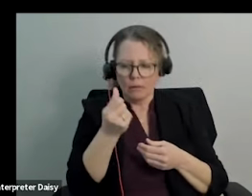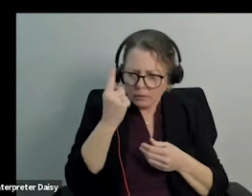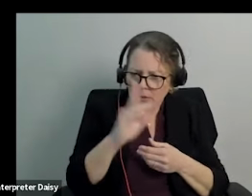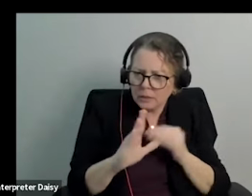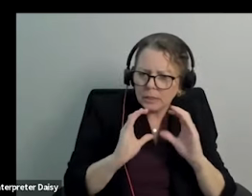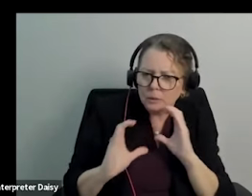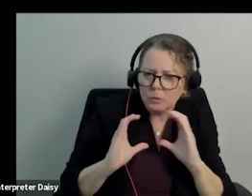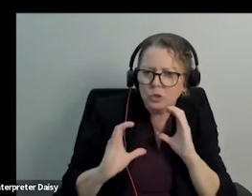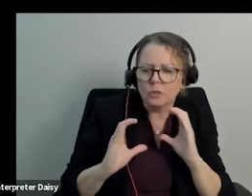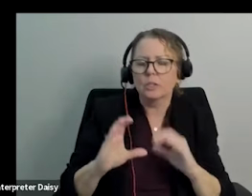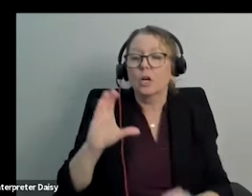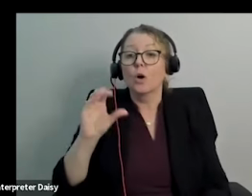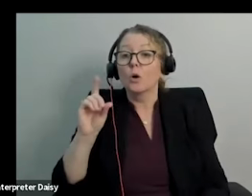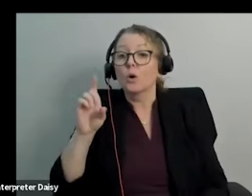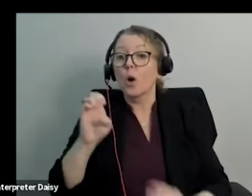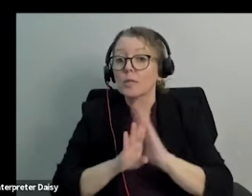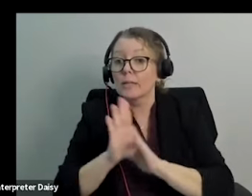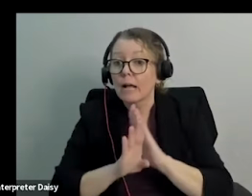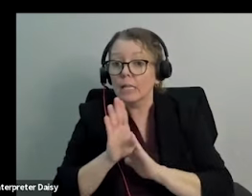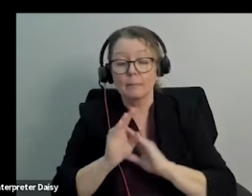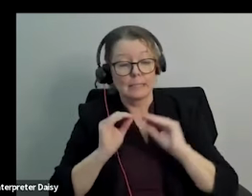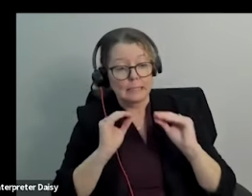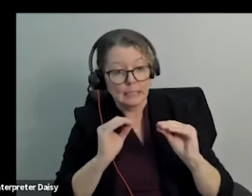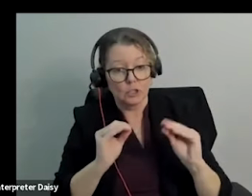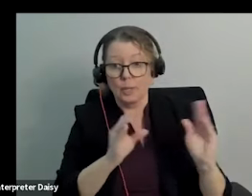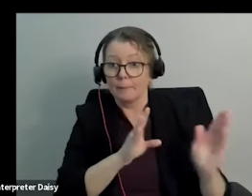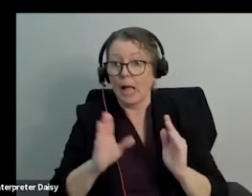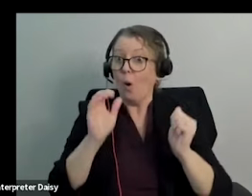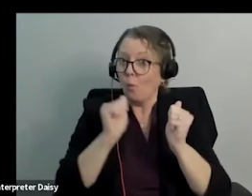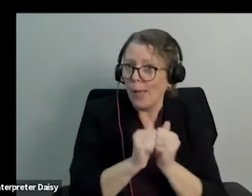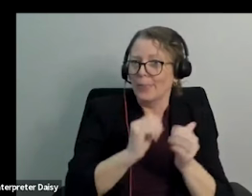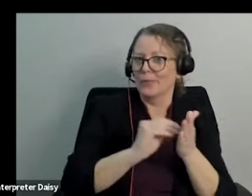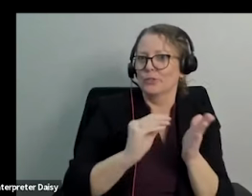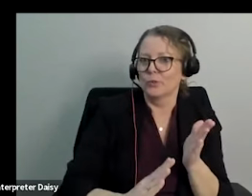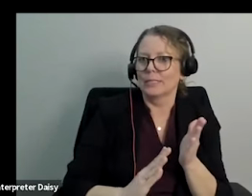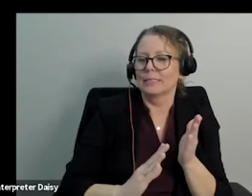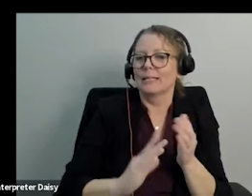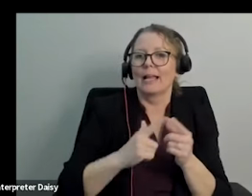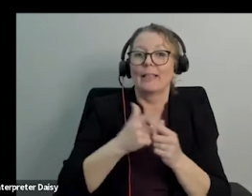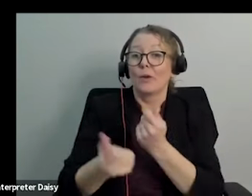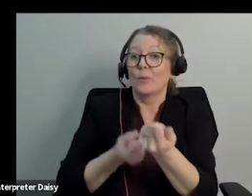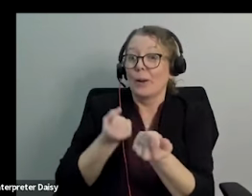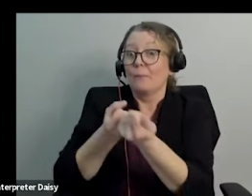co-developing and designing a teaching plan with them, reinforcing that learning alongside them